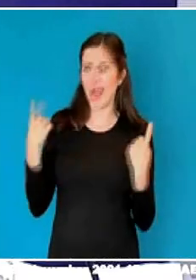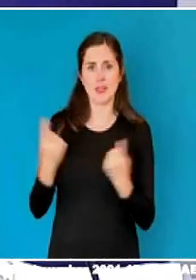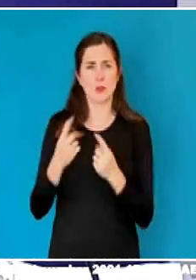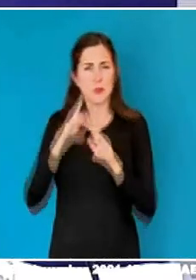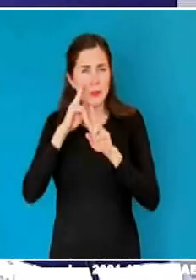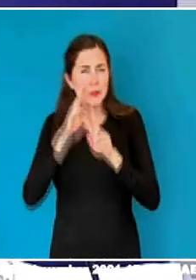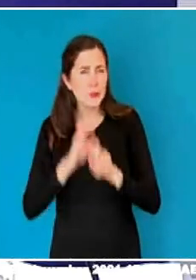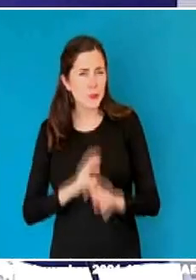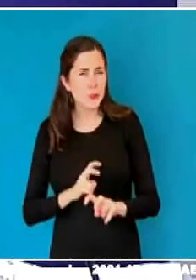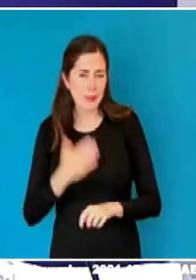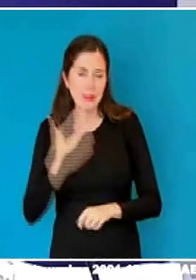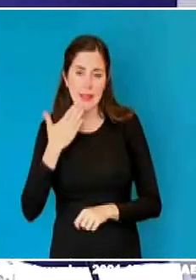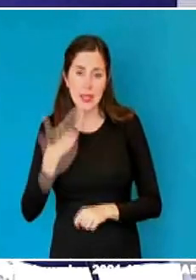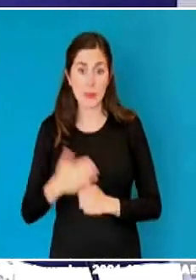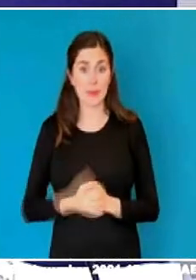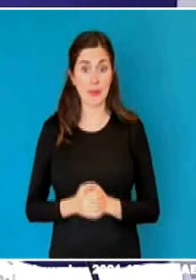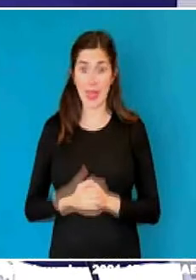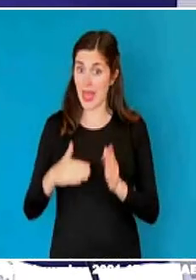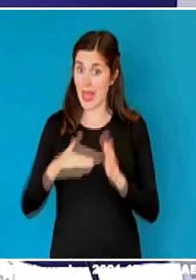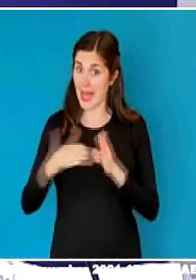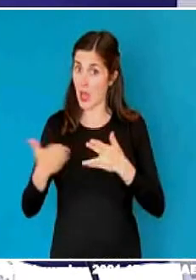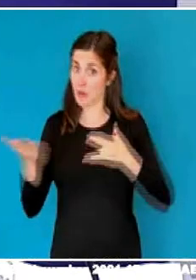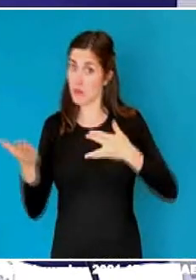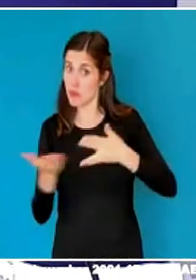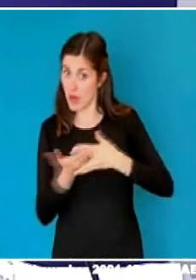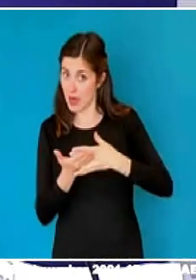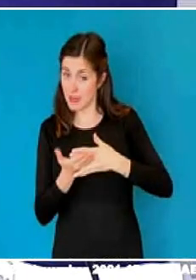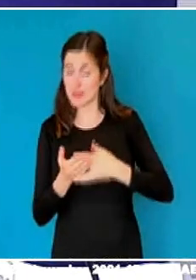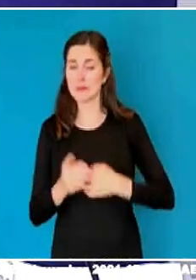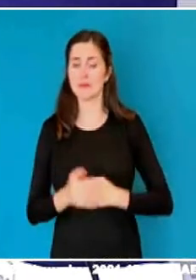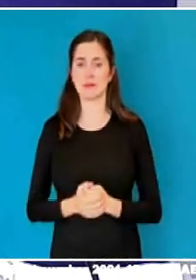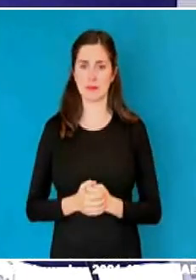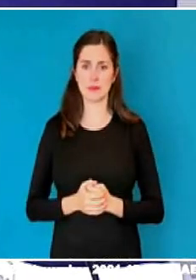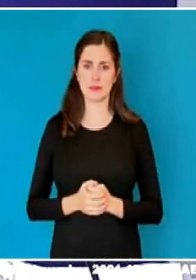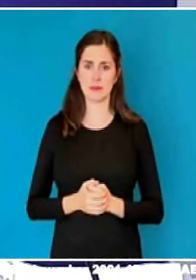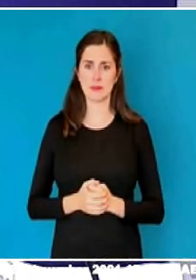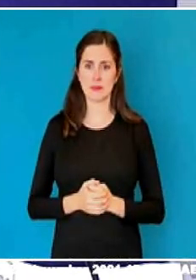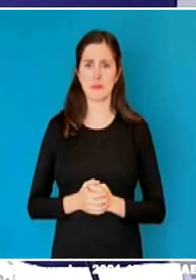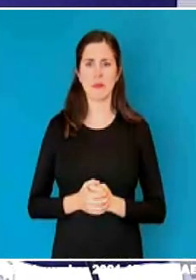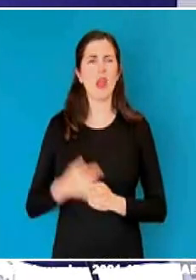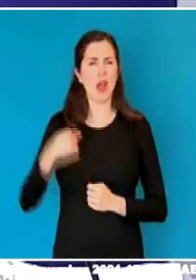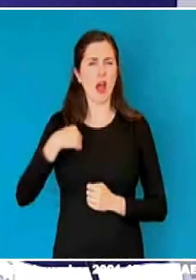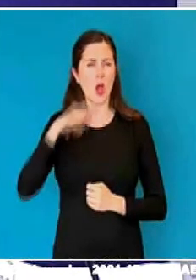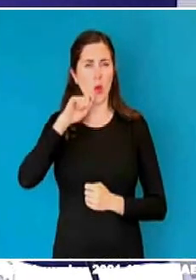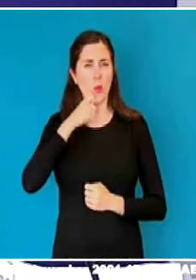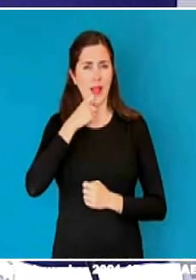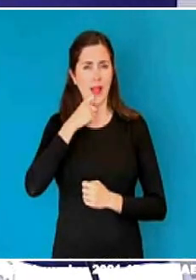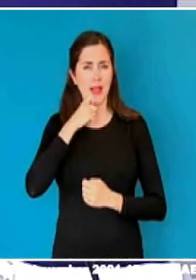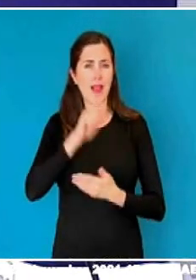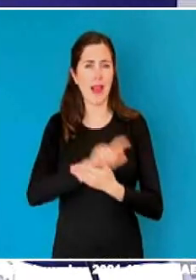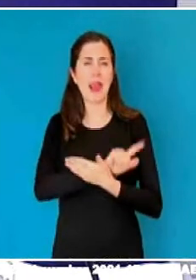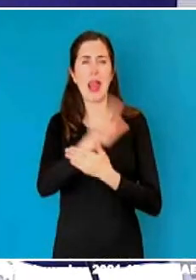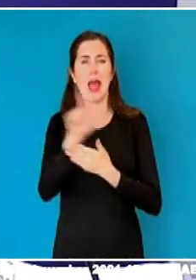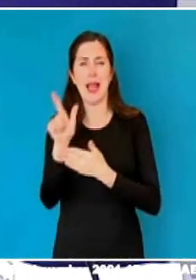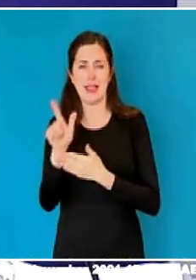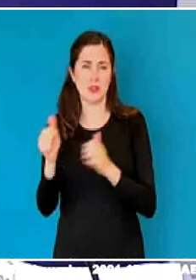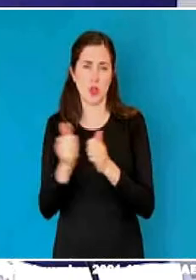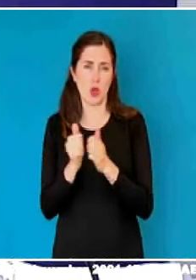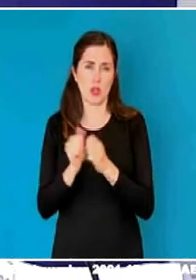Thank you. CHAIR: Do we now take a break for 15 minutes? I will do the tender at the end of the day, We're running a little behind